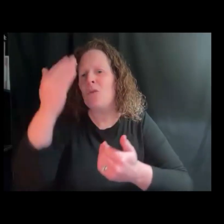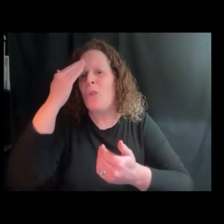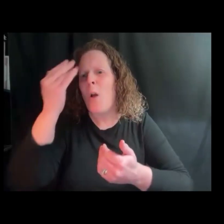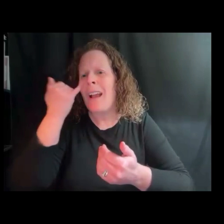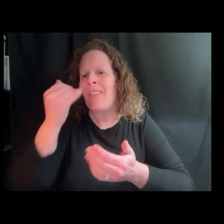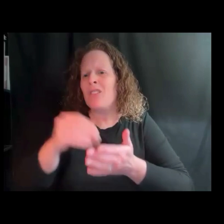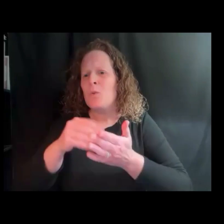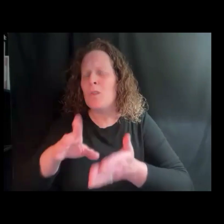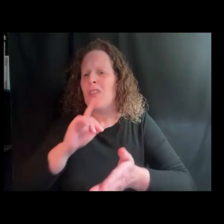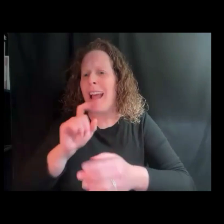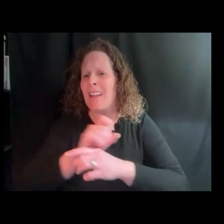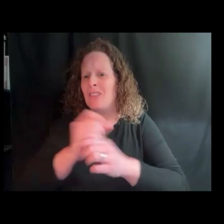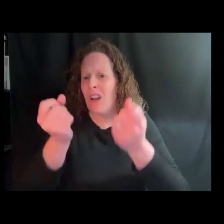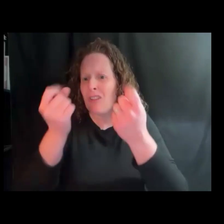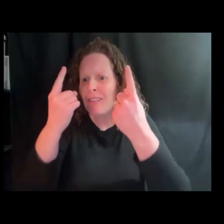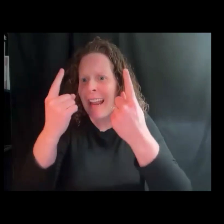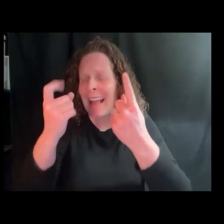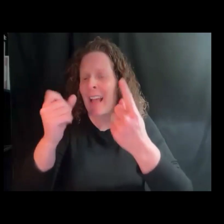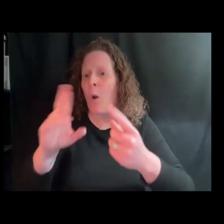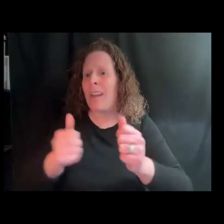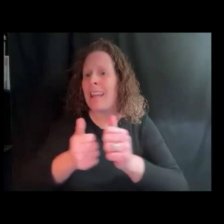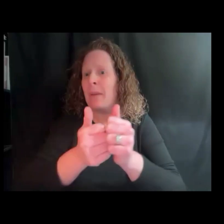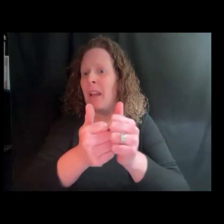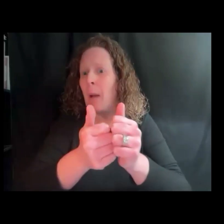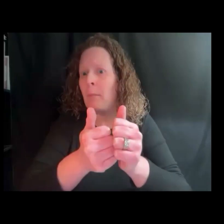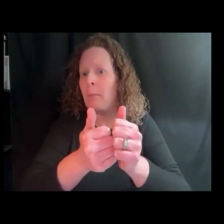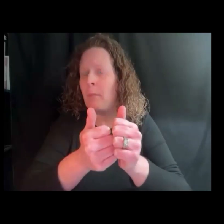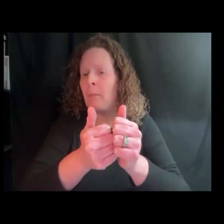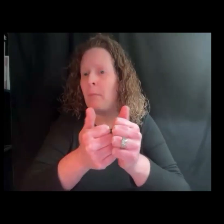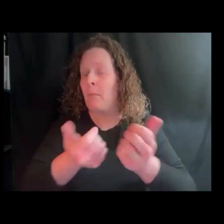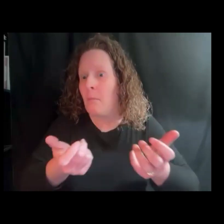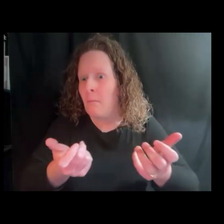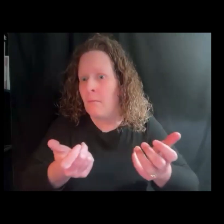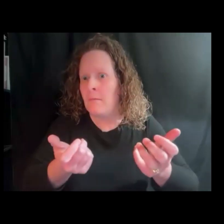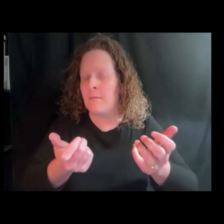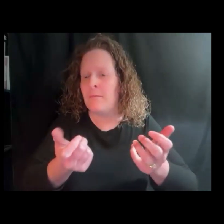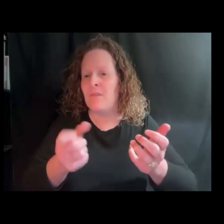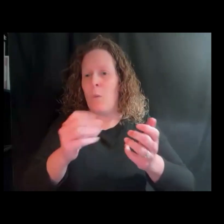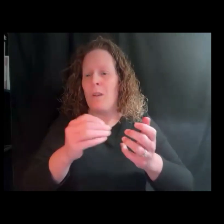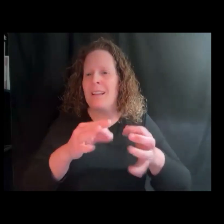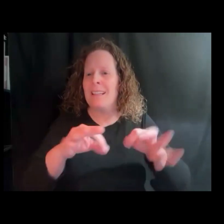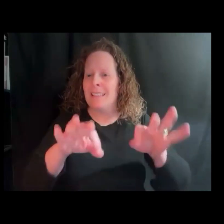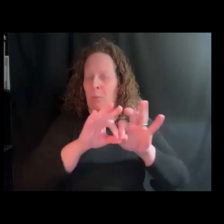If there are no meetings no communication between the instructors and the interpreter how do you know the student is